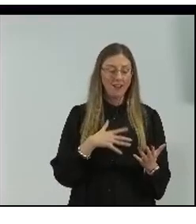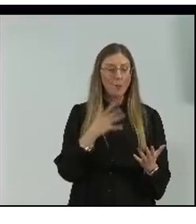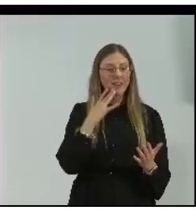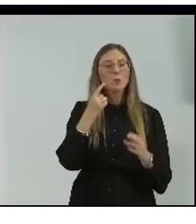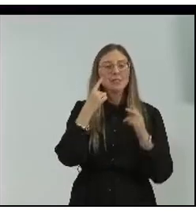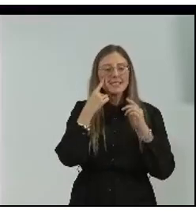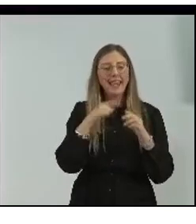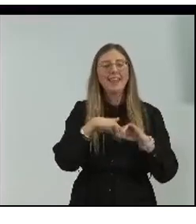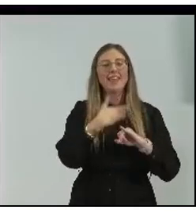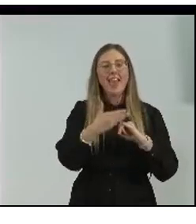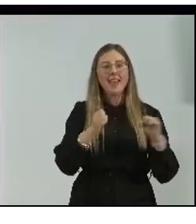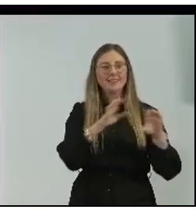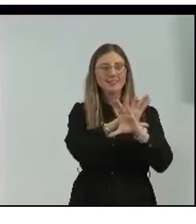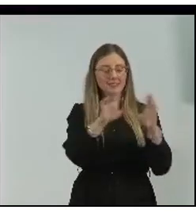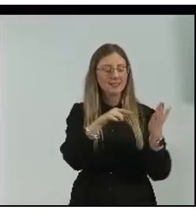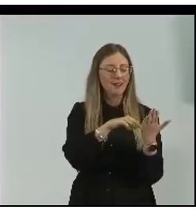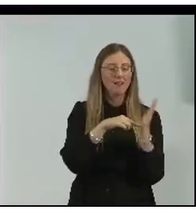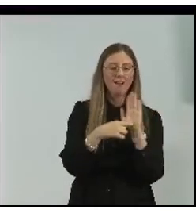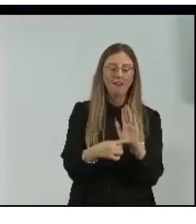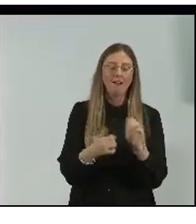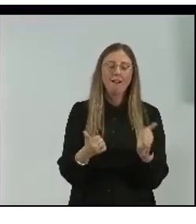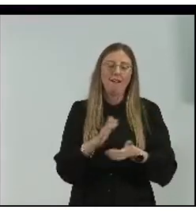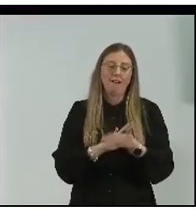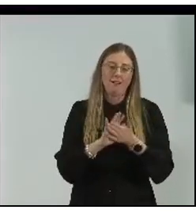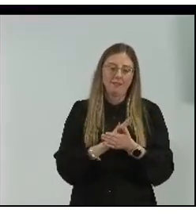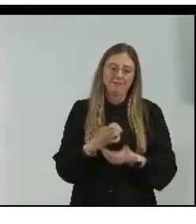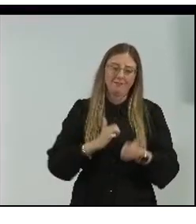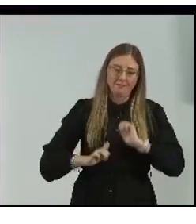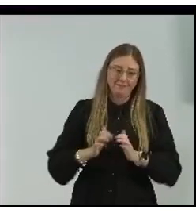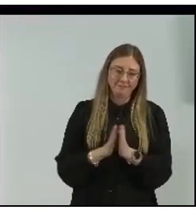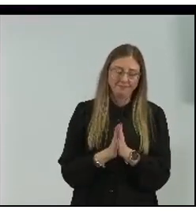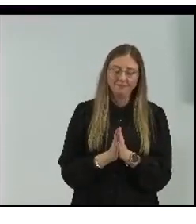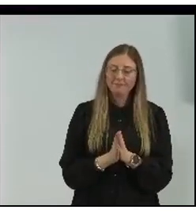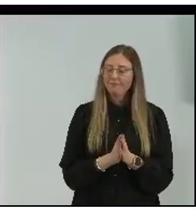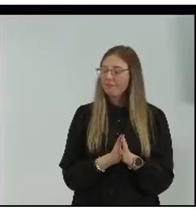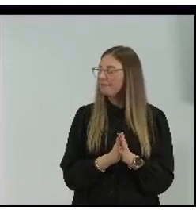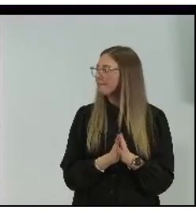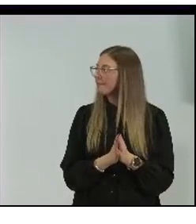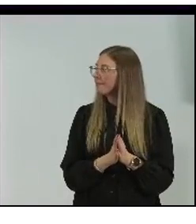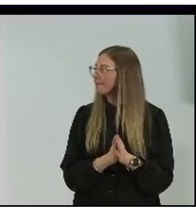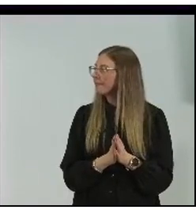And I guess equally with the, the stick at the moment, there's, there's big change with the EAA that we're aware of. I mean, that's a big stick, isn't it?